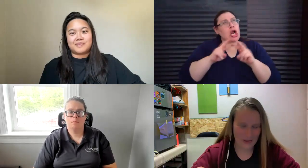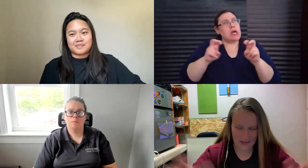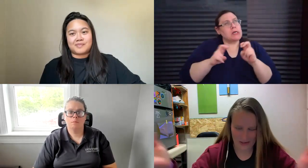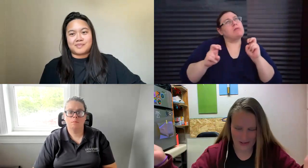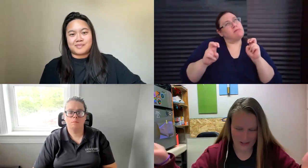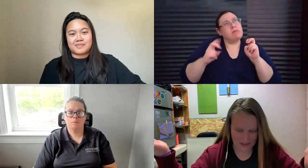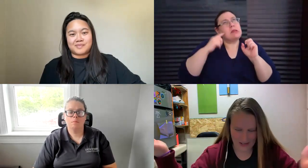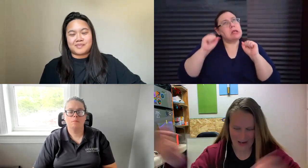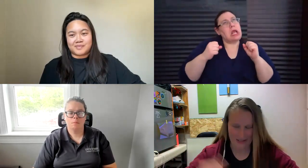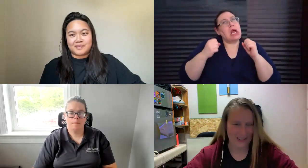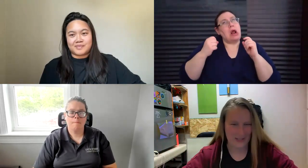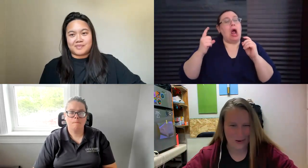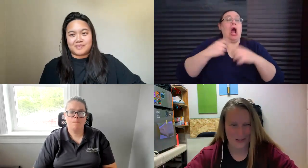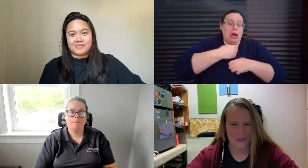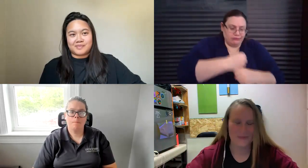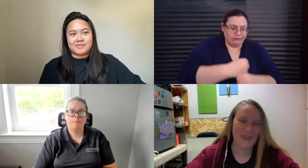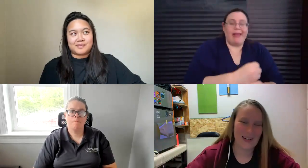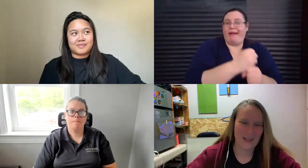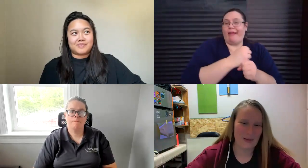So I do it and then, yeah, that's awesome.